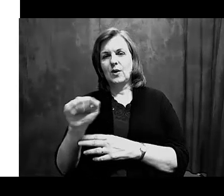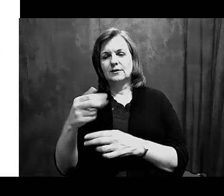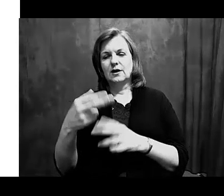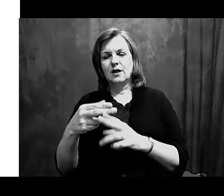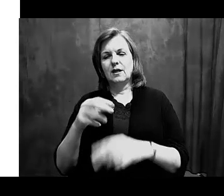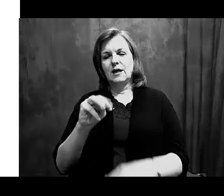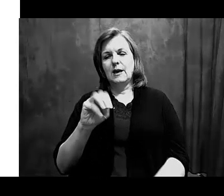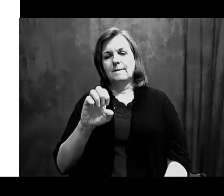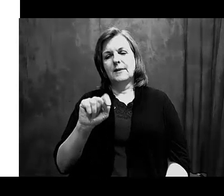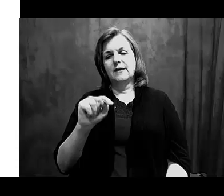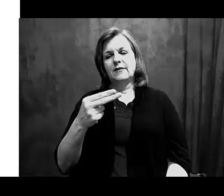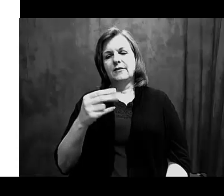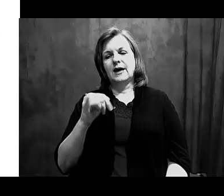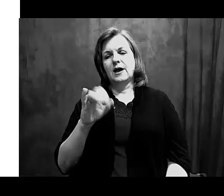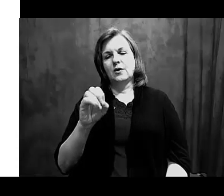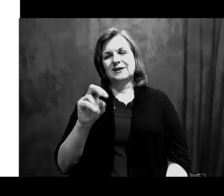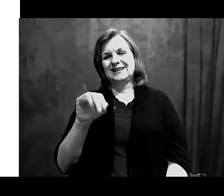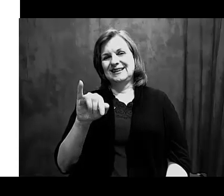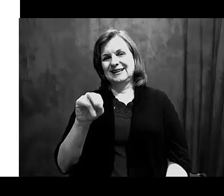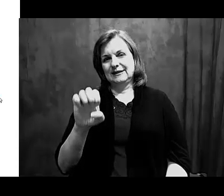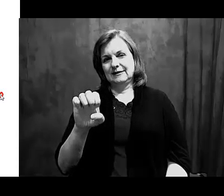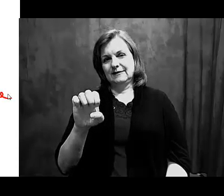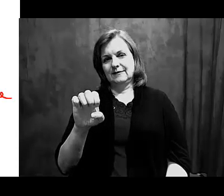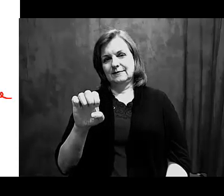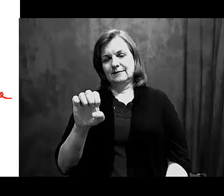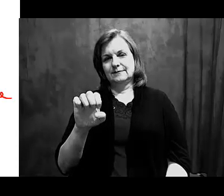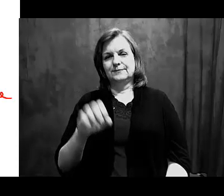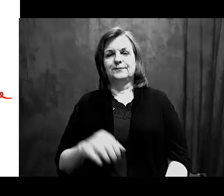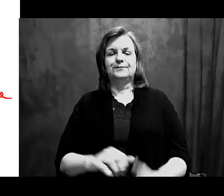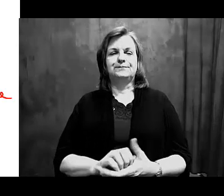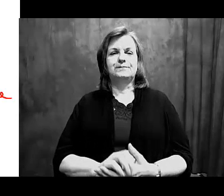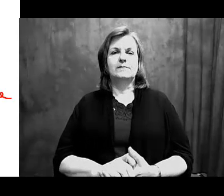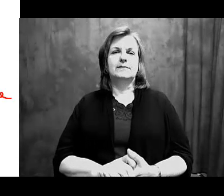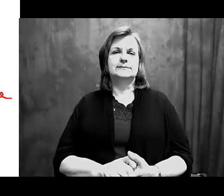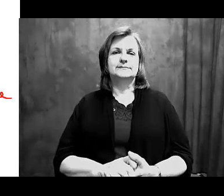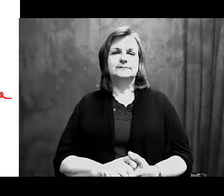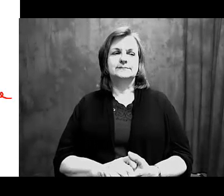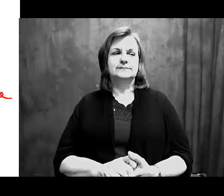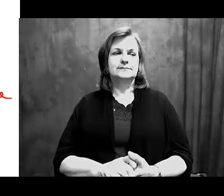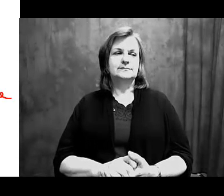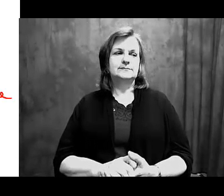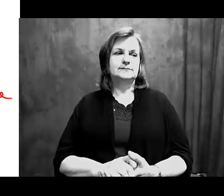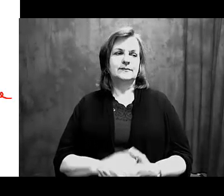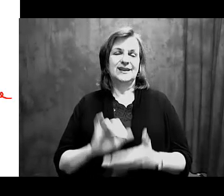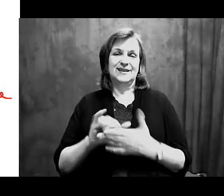known as methionine so that counts is one of these!